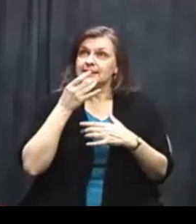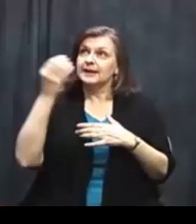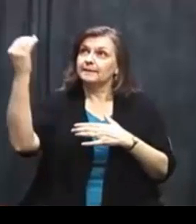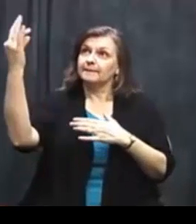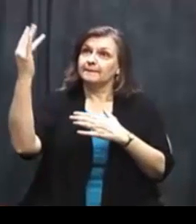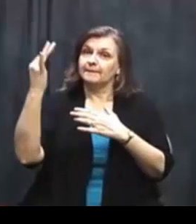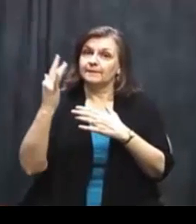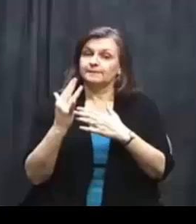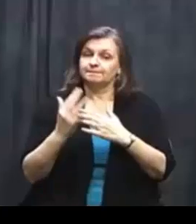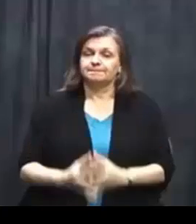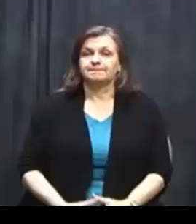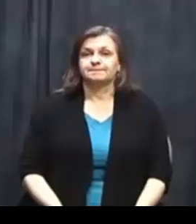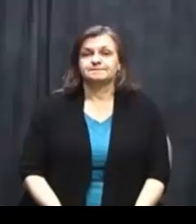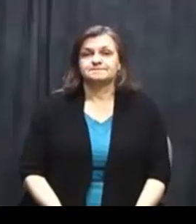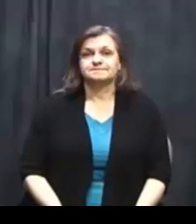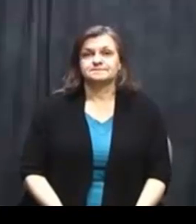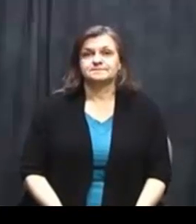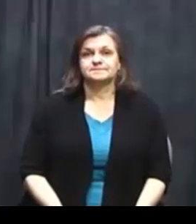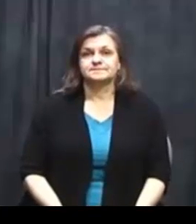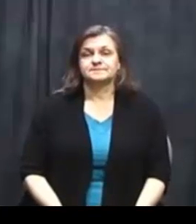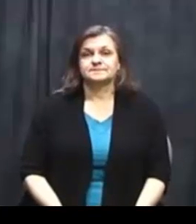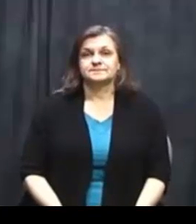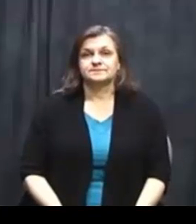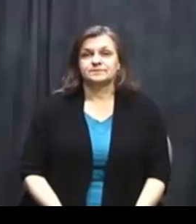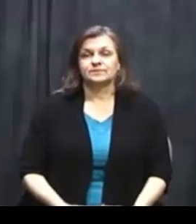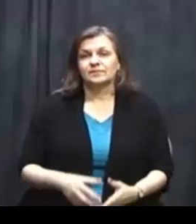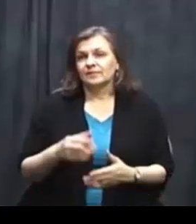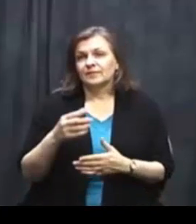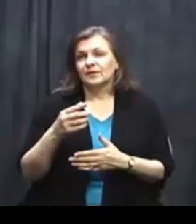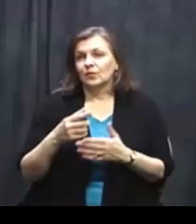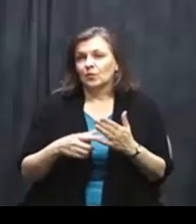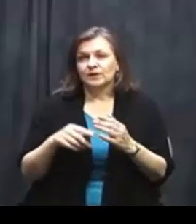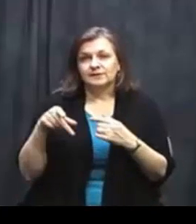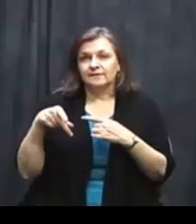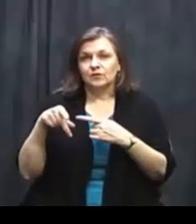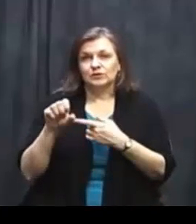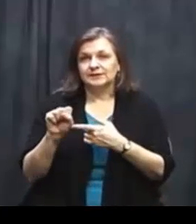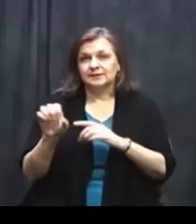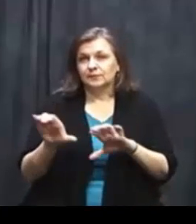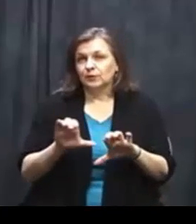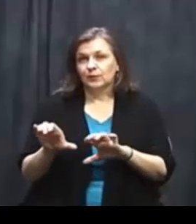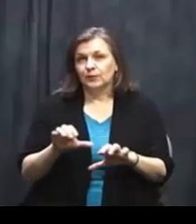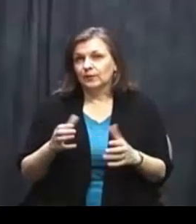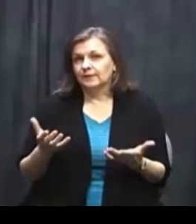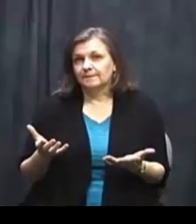being the sun! what is the job of photosystem